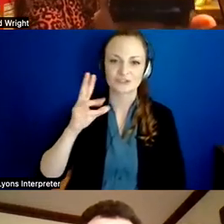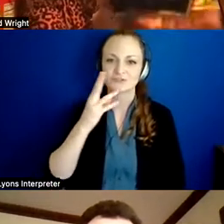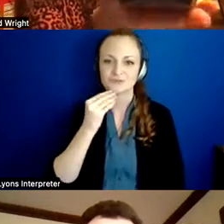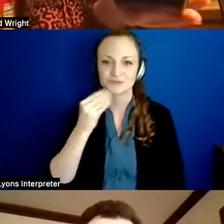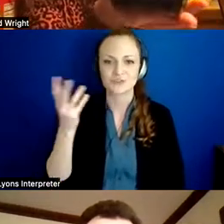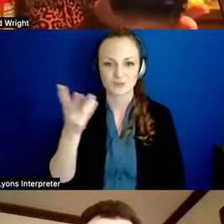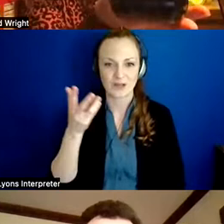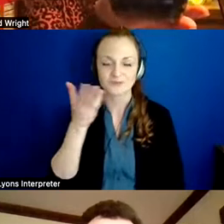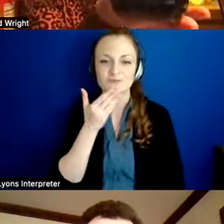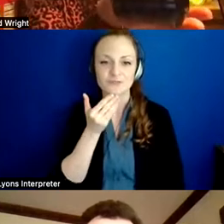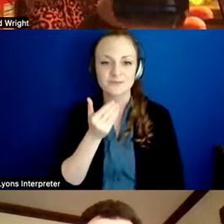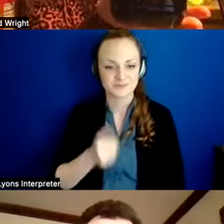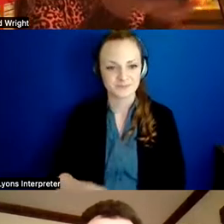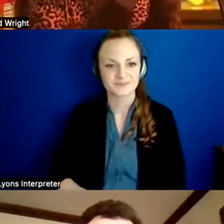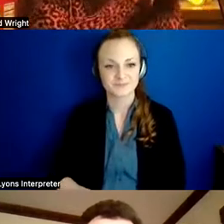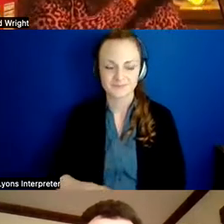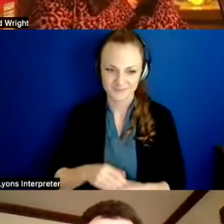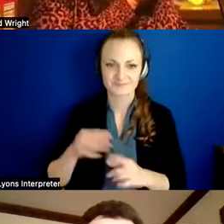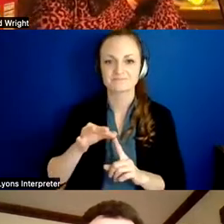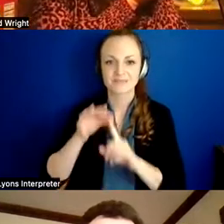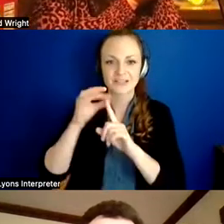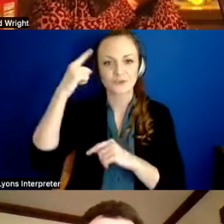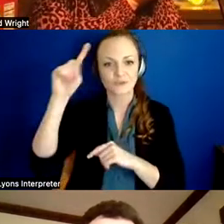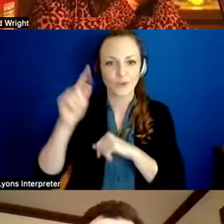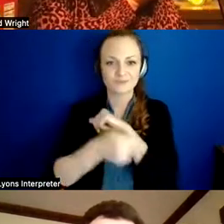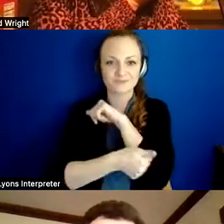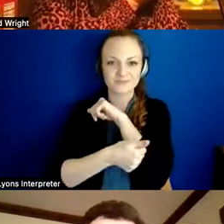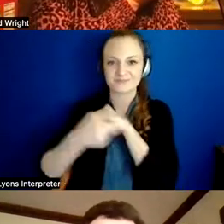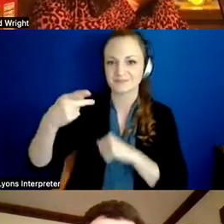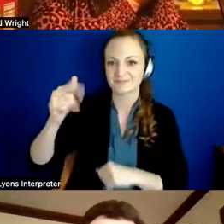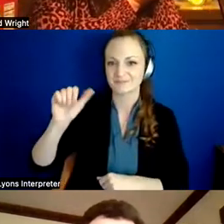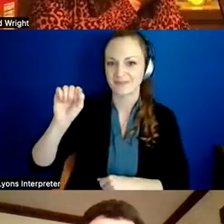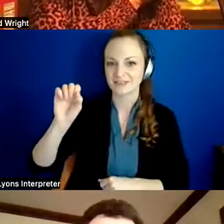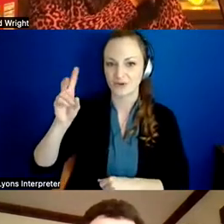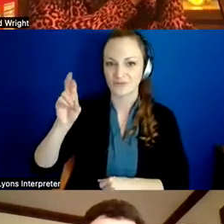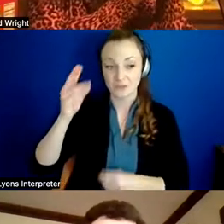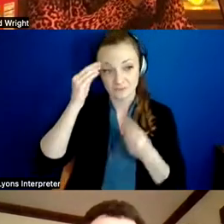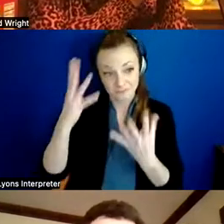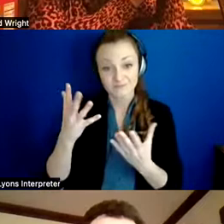it's kosher for Passover. 19:35:25 By the way, we drink 4 glasses of